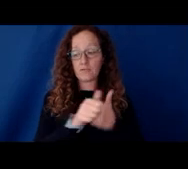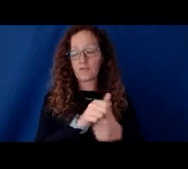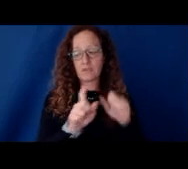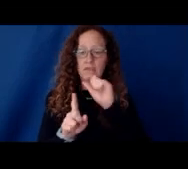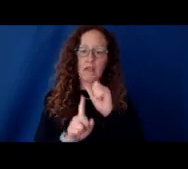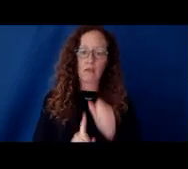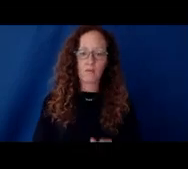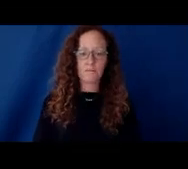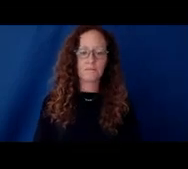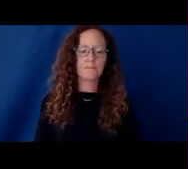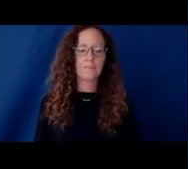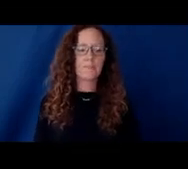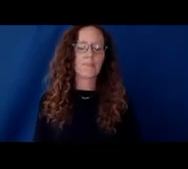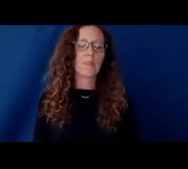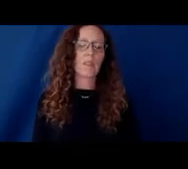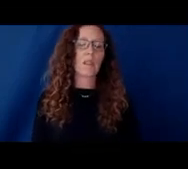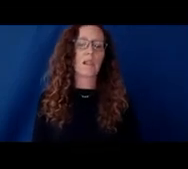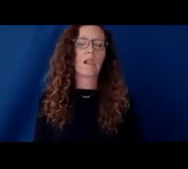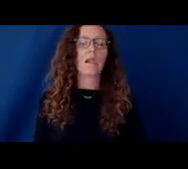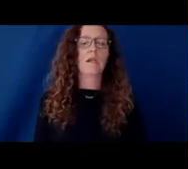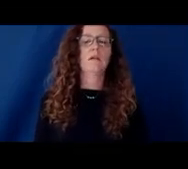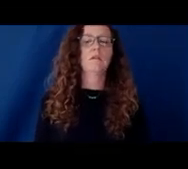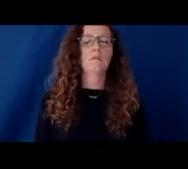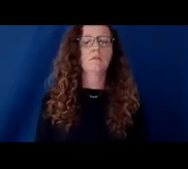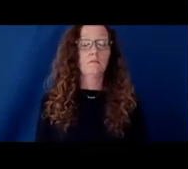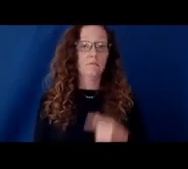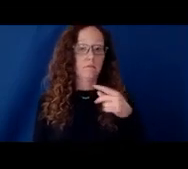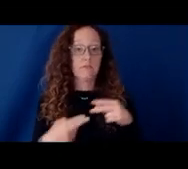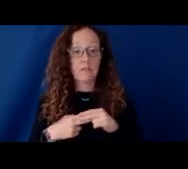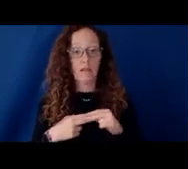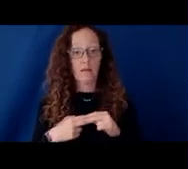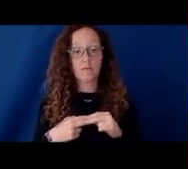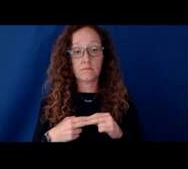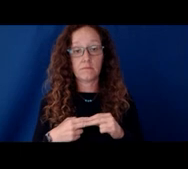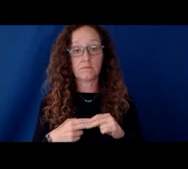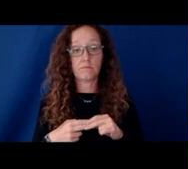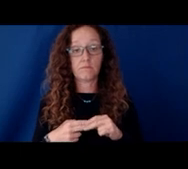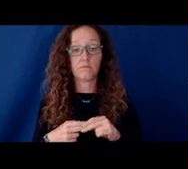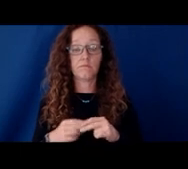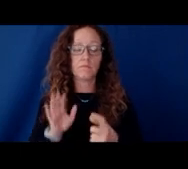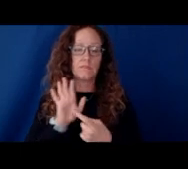And if you look at in this light, like, we're actually illustrating heat attributable deaths,